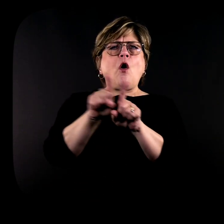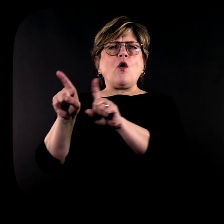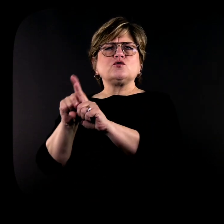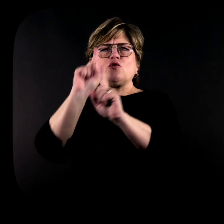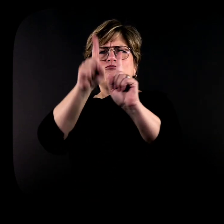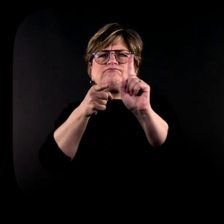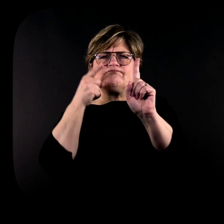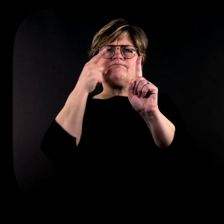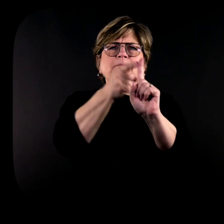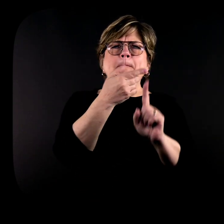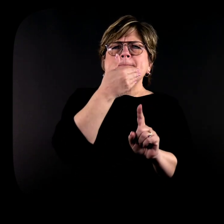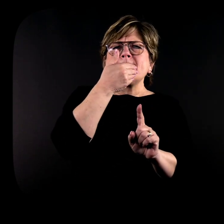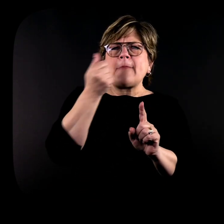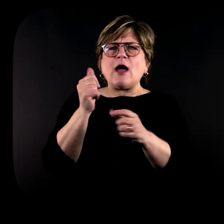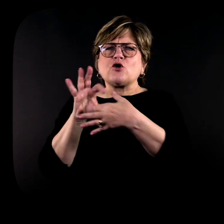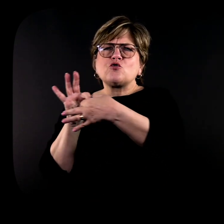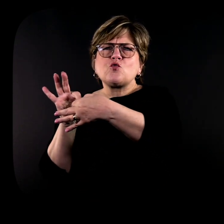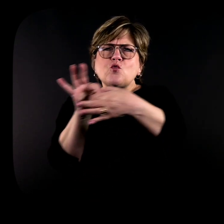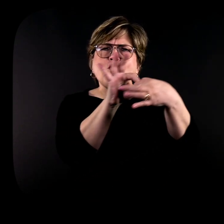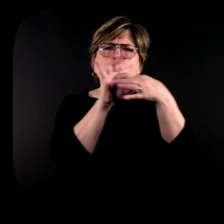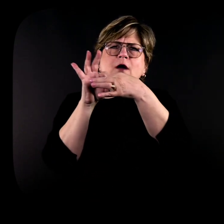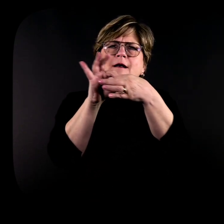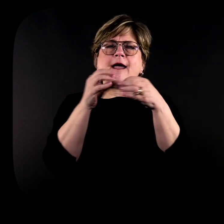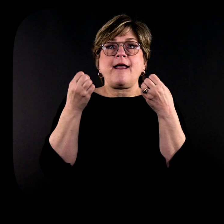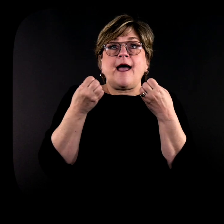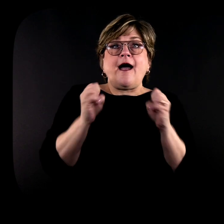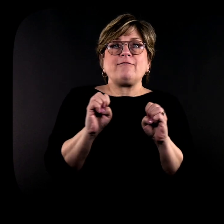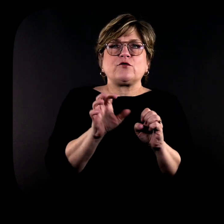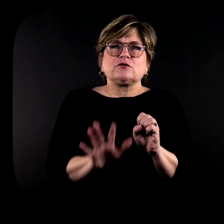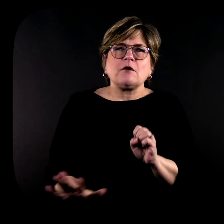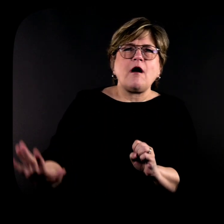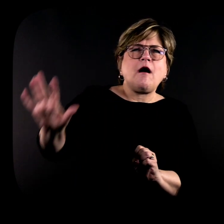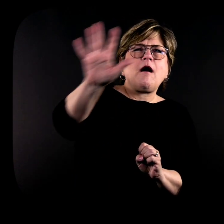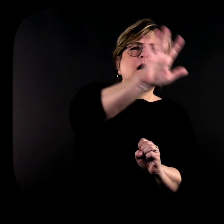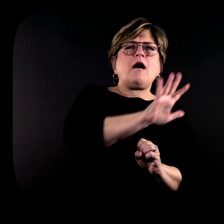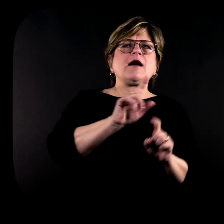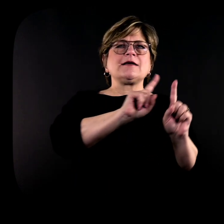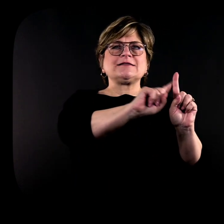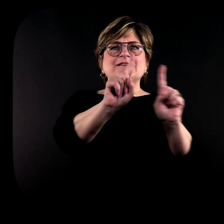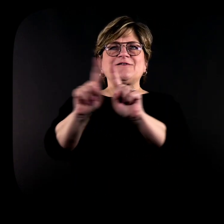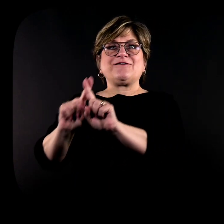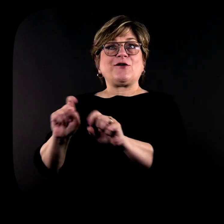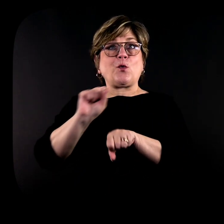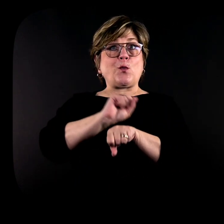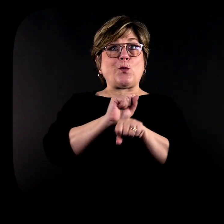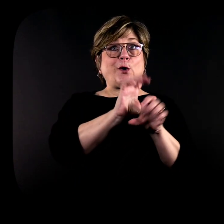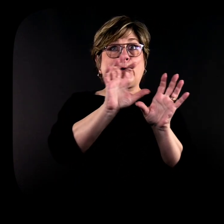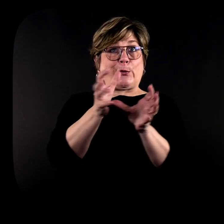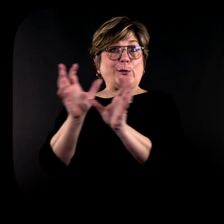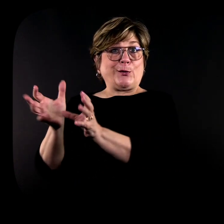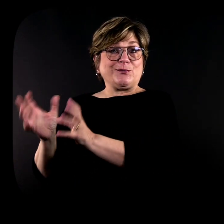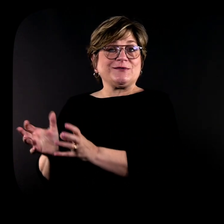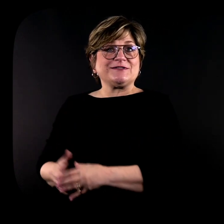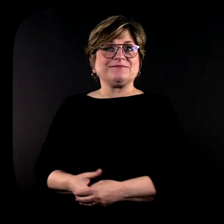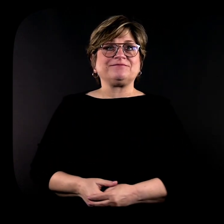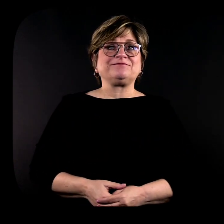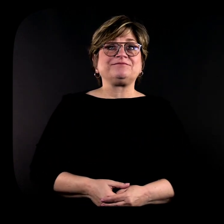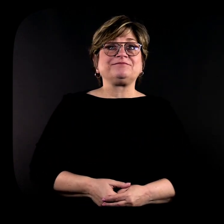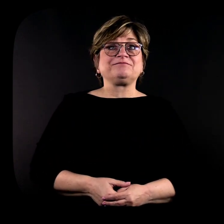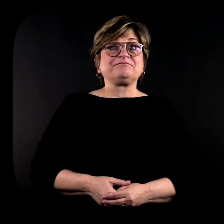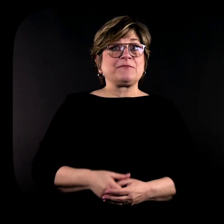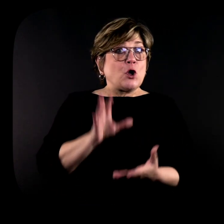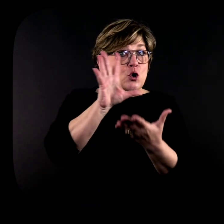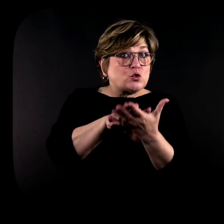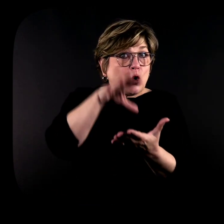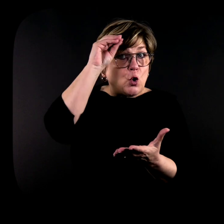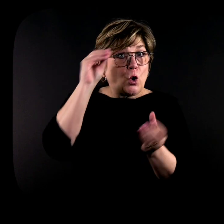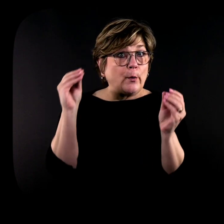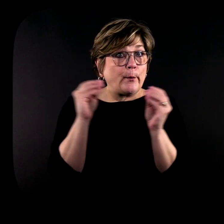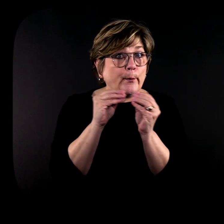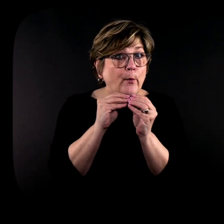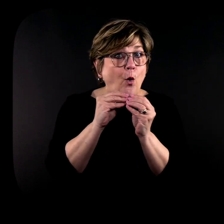It also aims to better coordinate efforts across different workgroups.